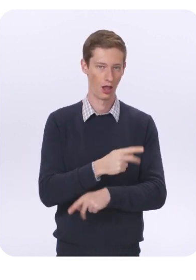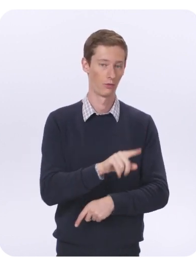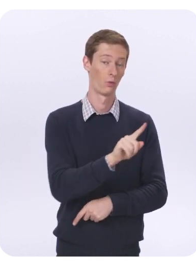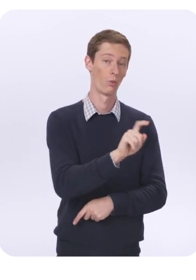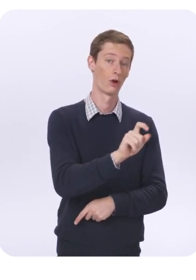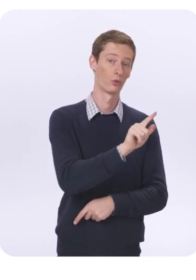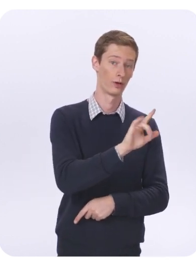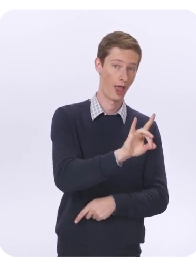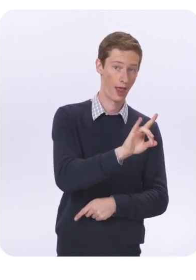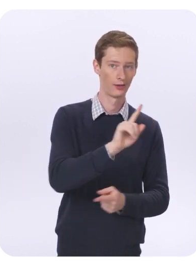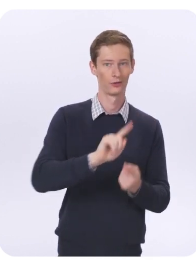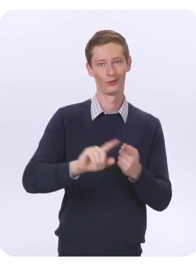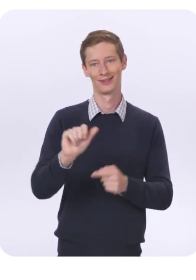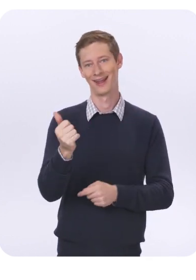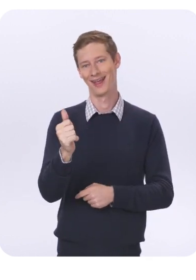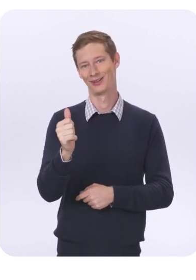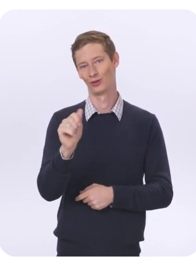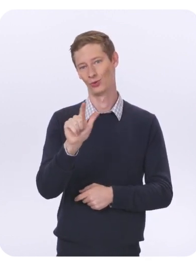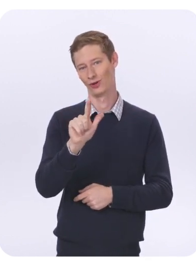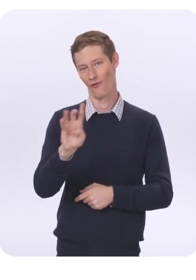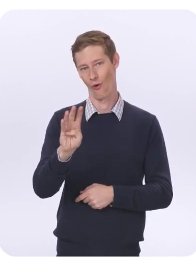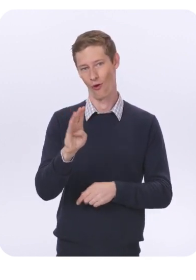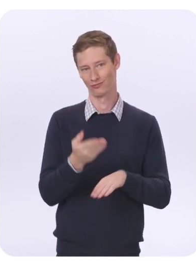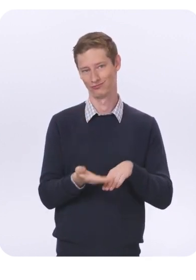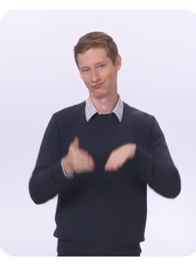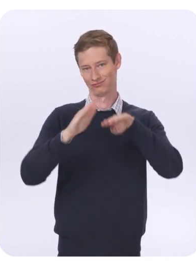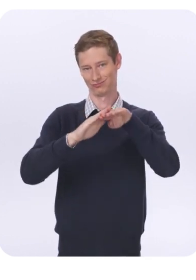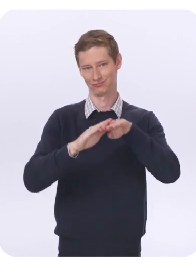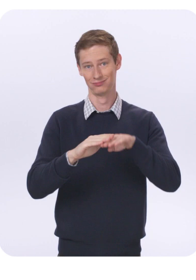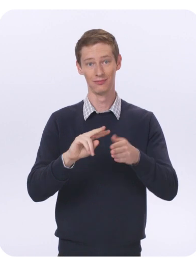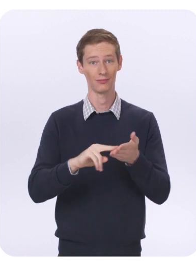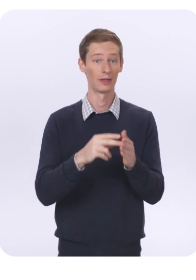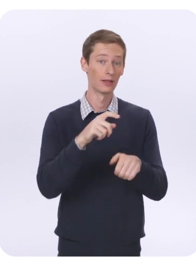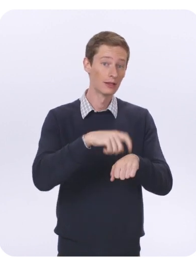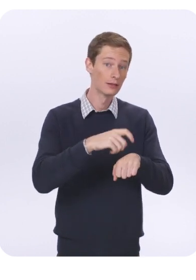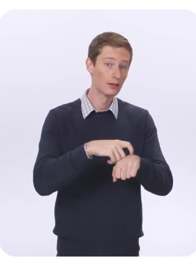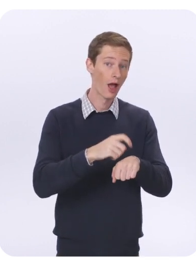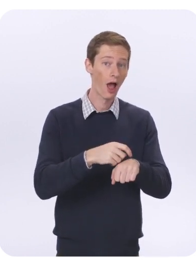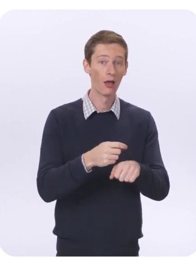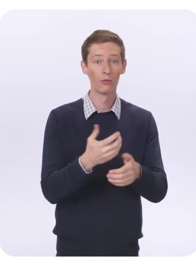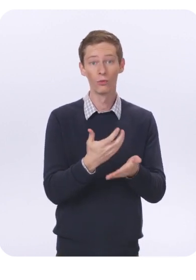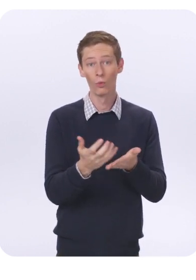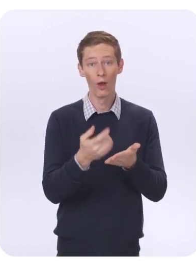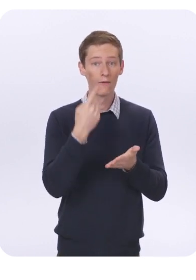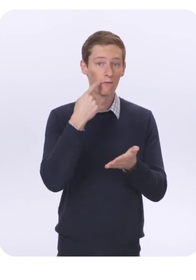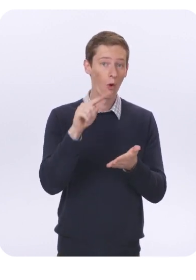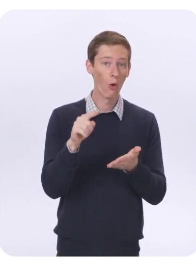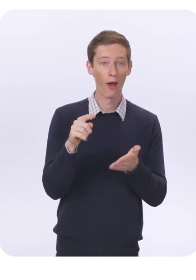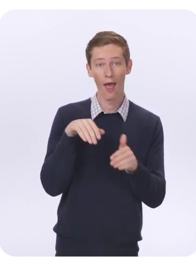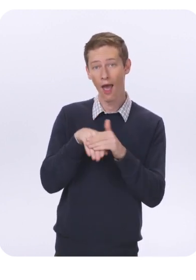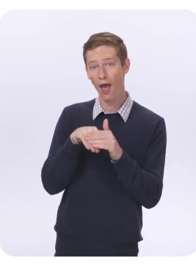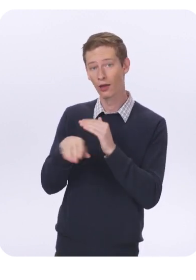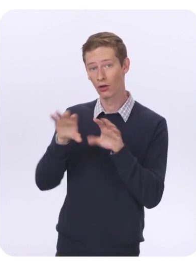lowering considerable time spent on accessing the global memory and consequentially lowering overall shader stalls.